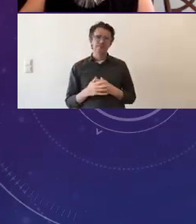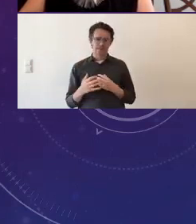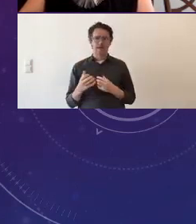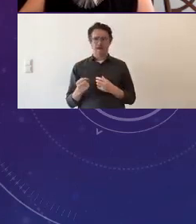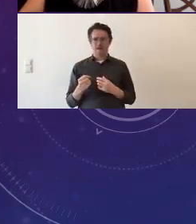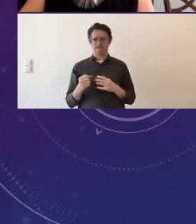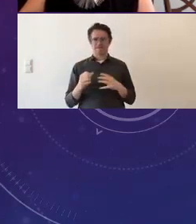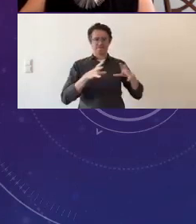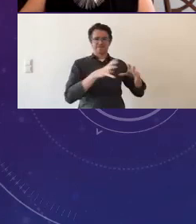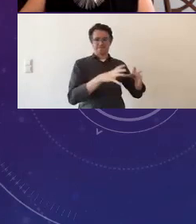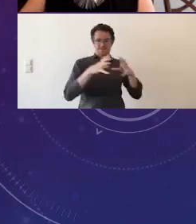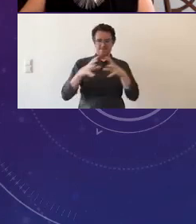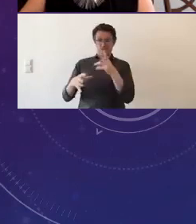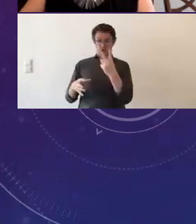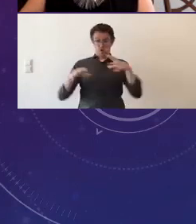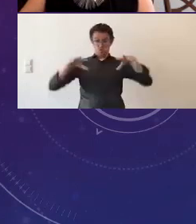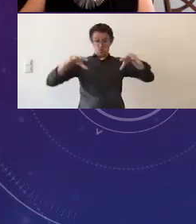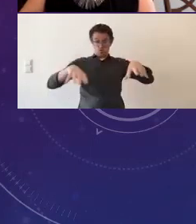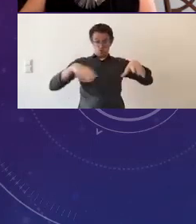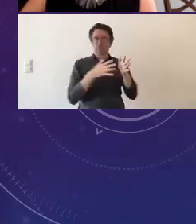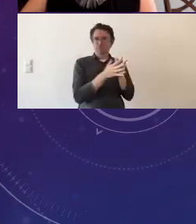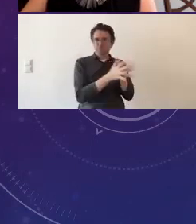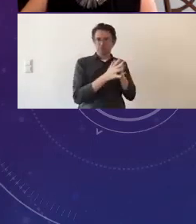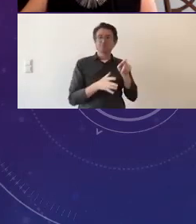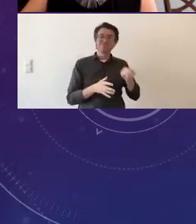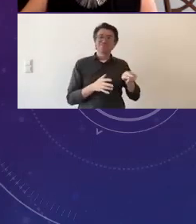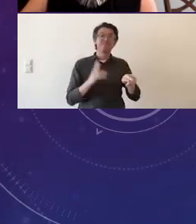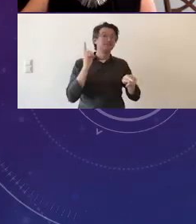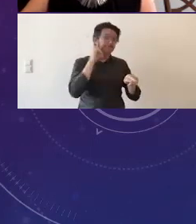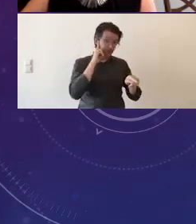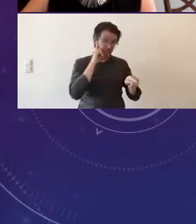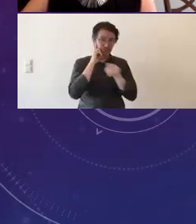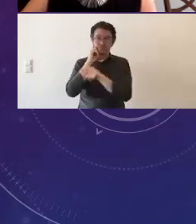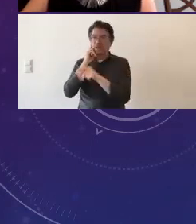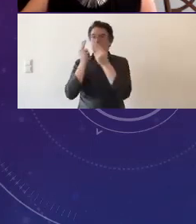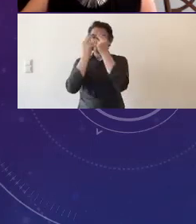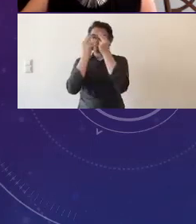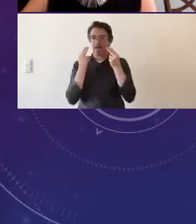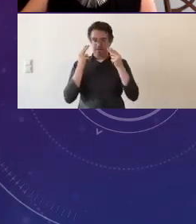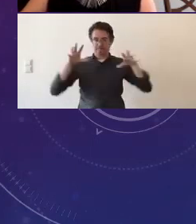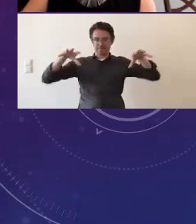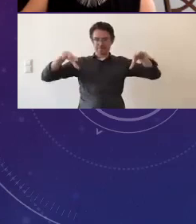impairments or who without vision for myself I can see a little bit so I can